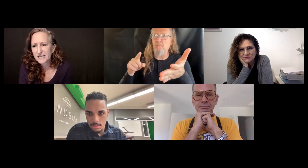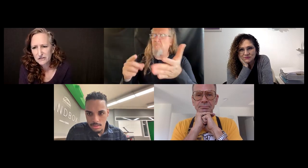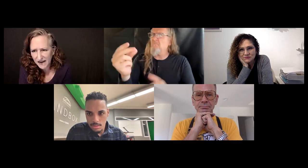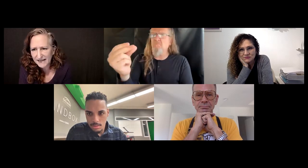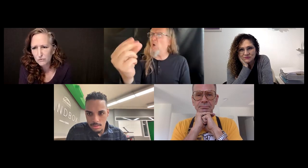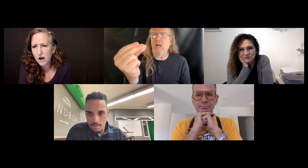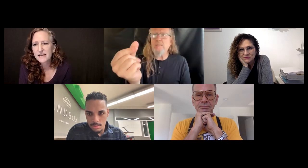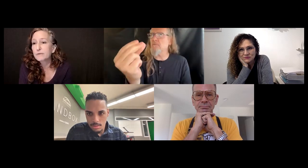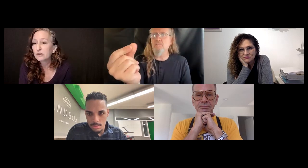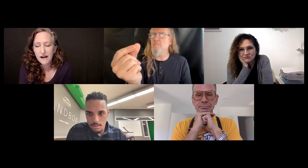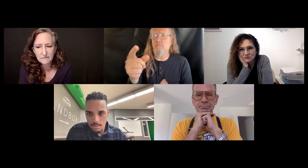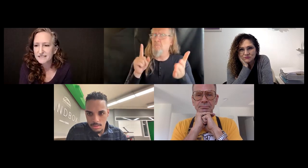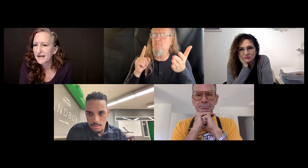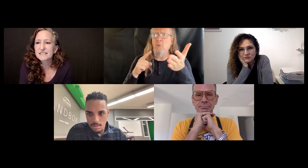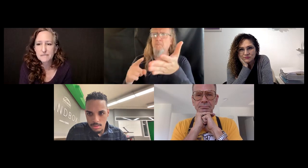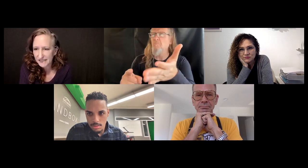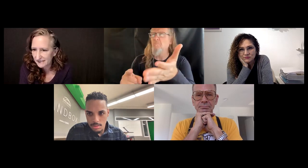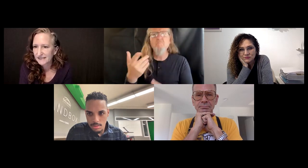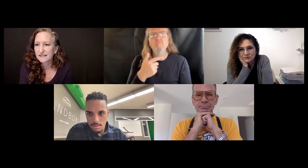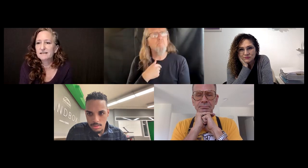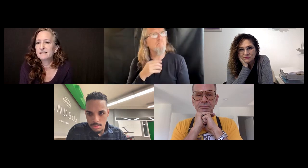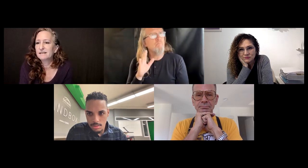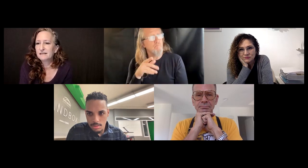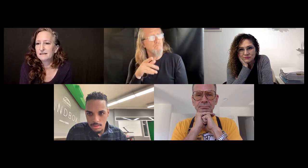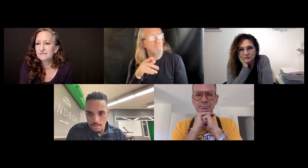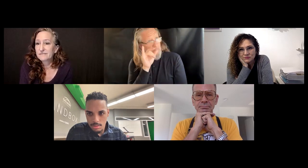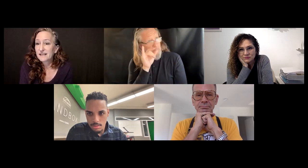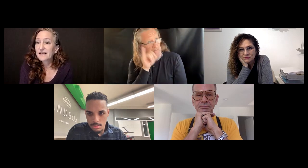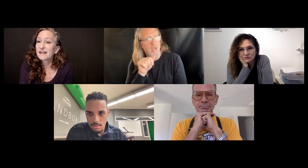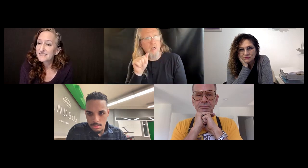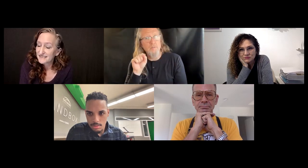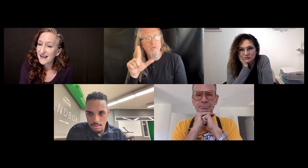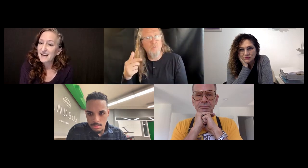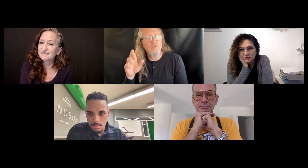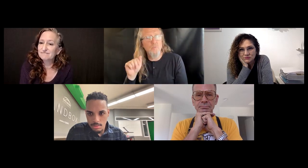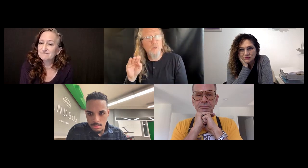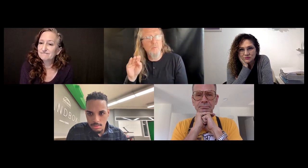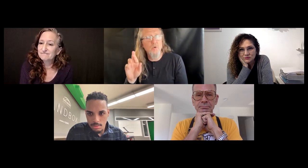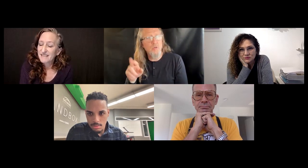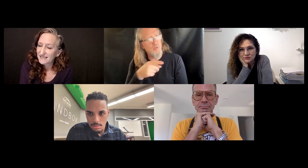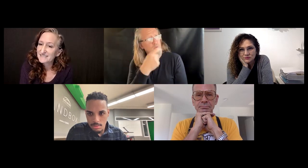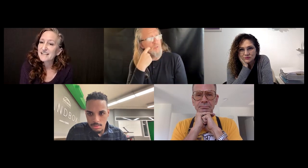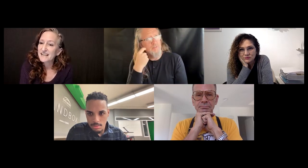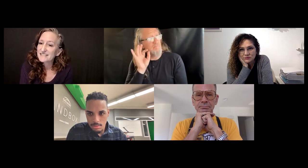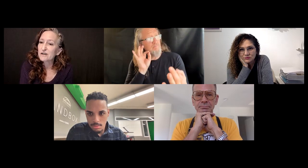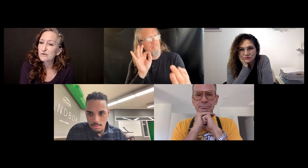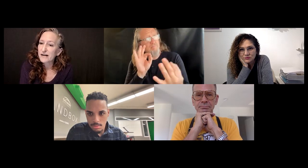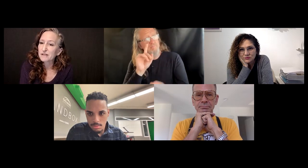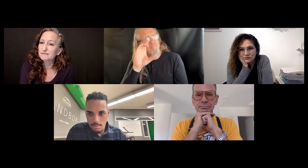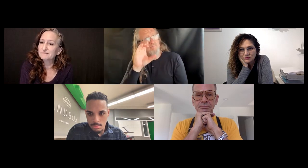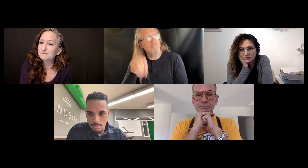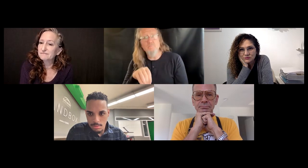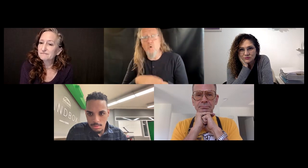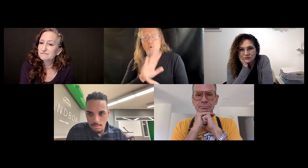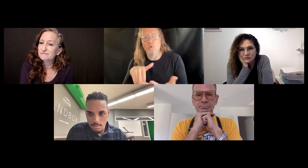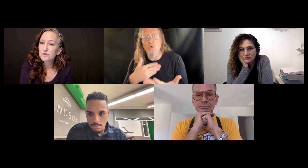You would correct my signs immediately, and I said, Dad, that's ASL grammar.